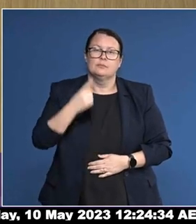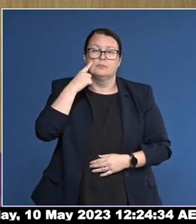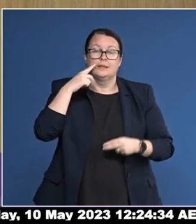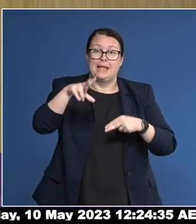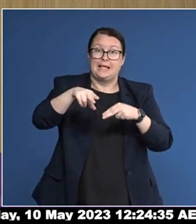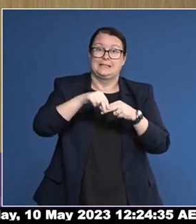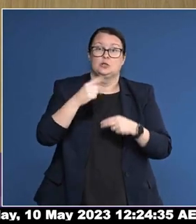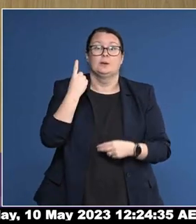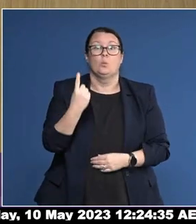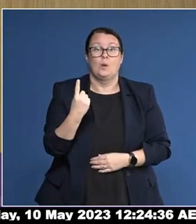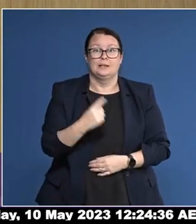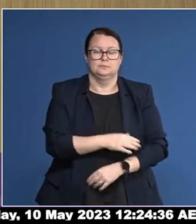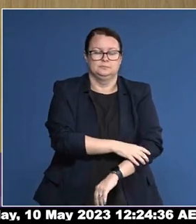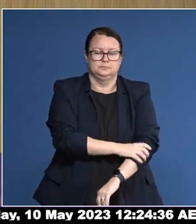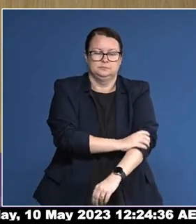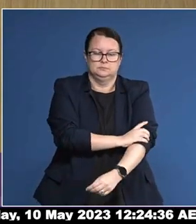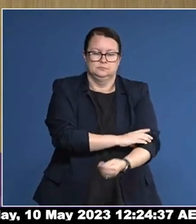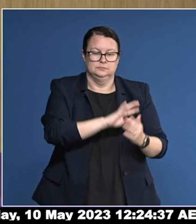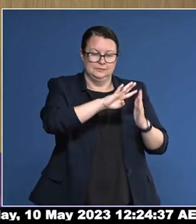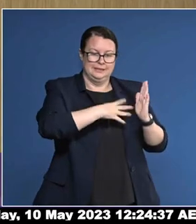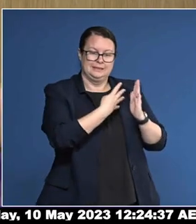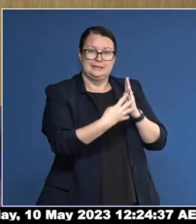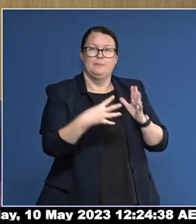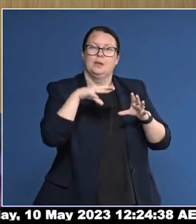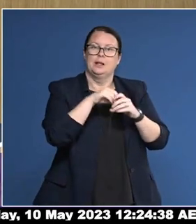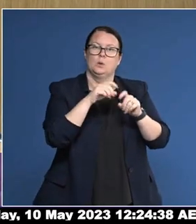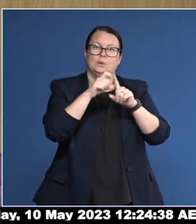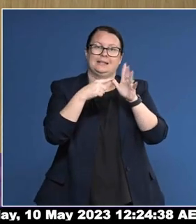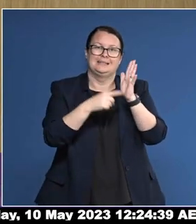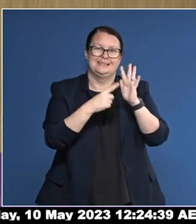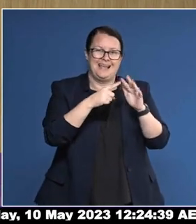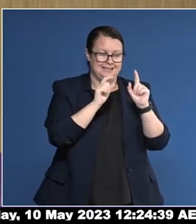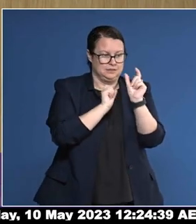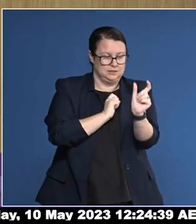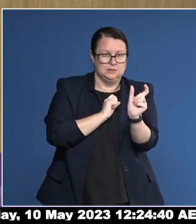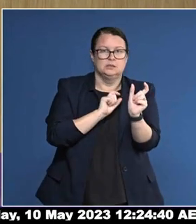And the table sets out the date, the relevant subject matter and there's some